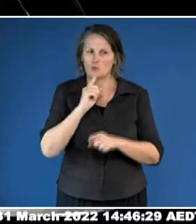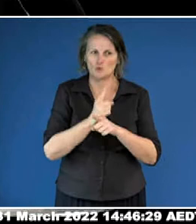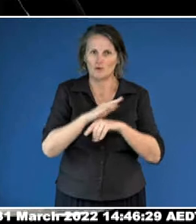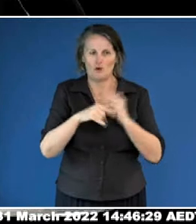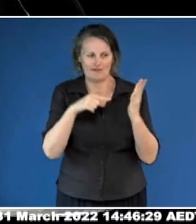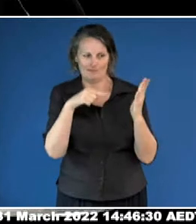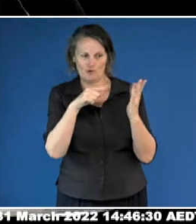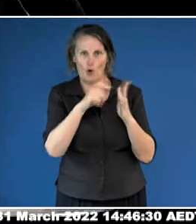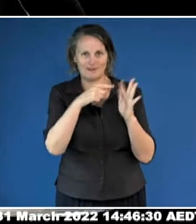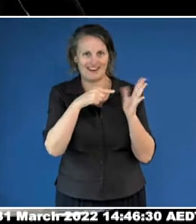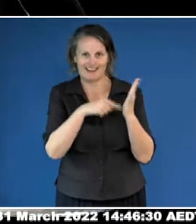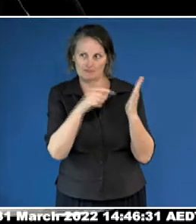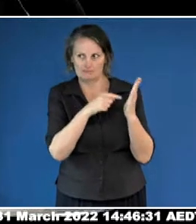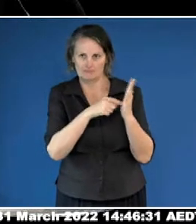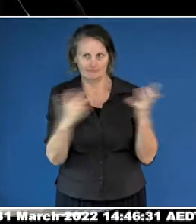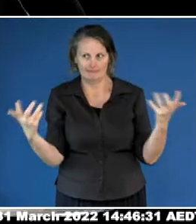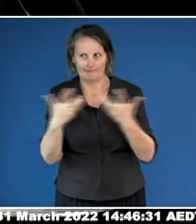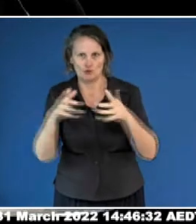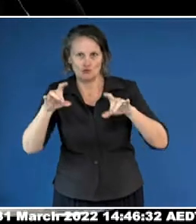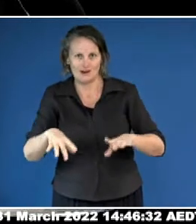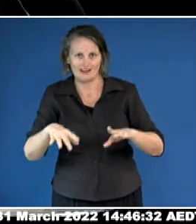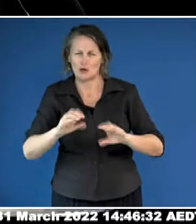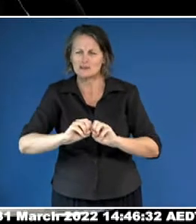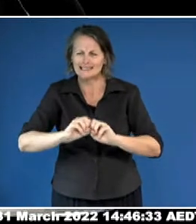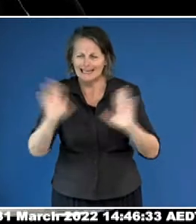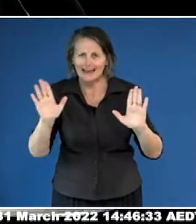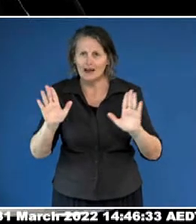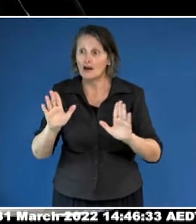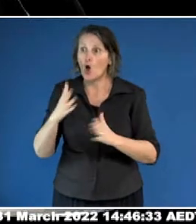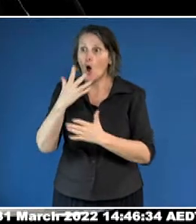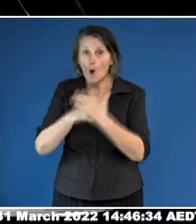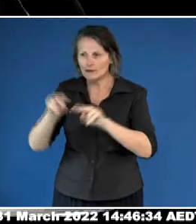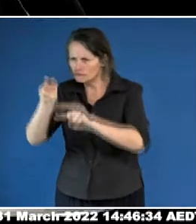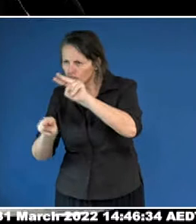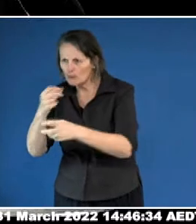of OPCAT in Australia, it was very, very clear that disability settings must be